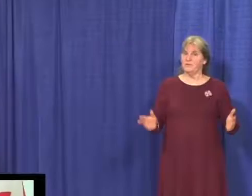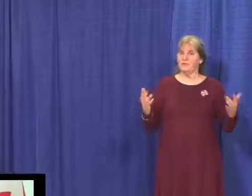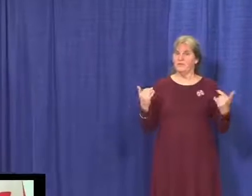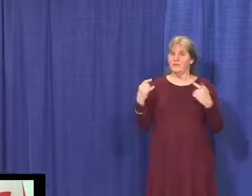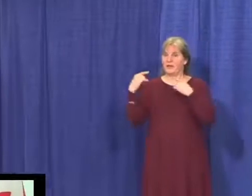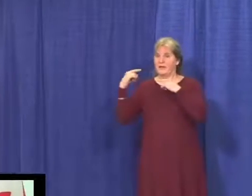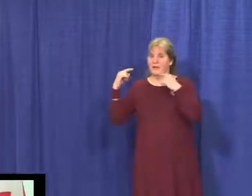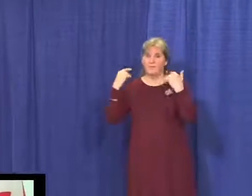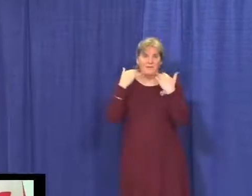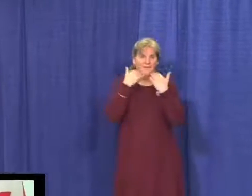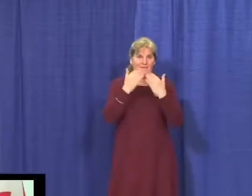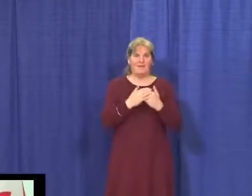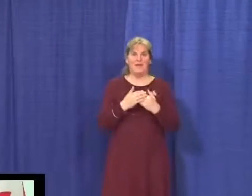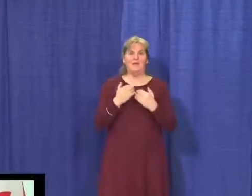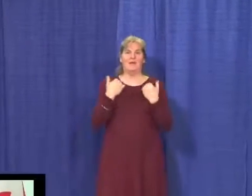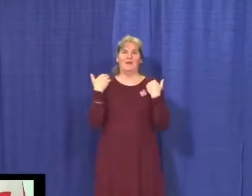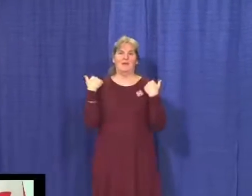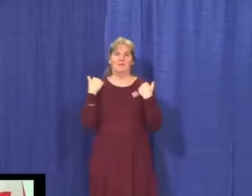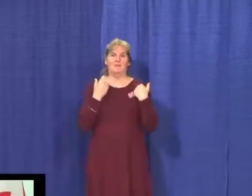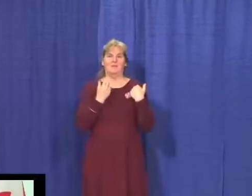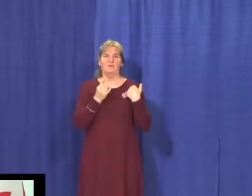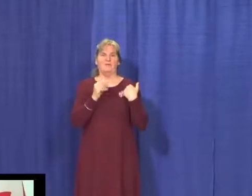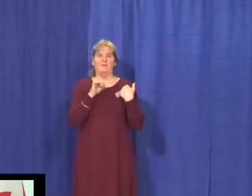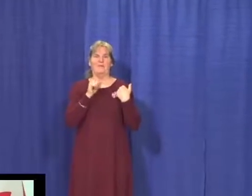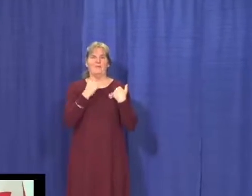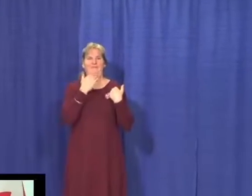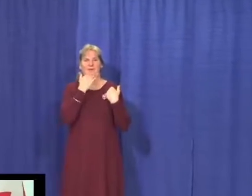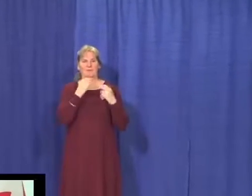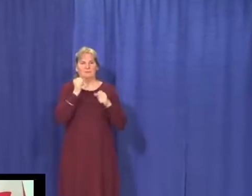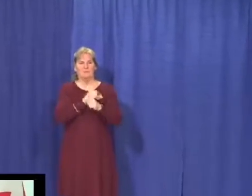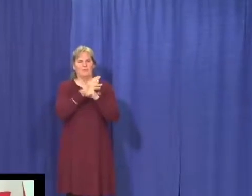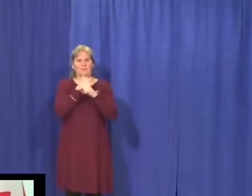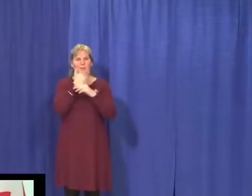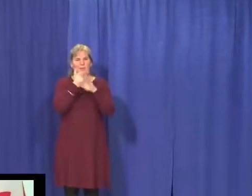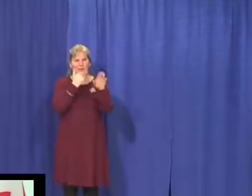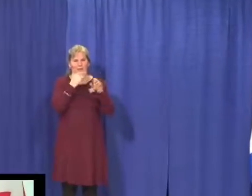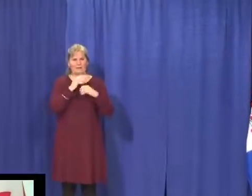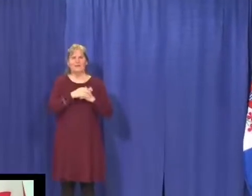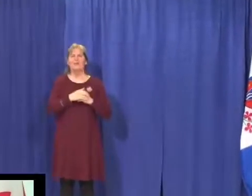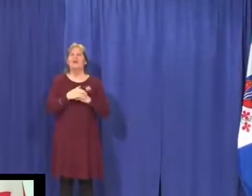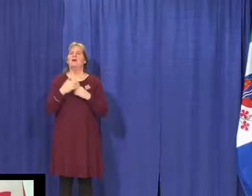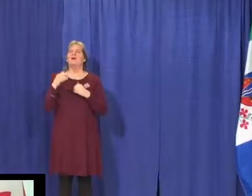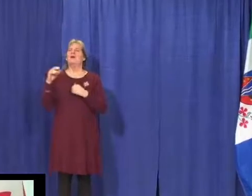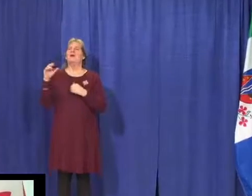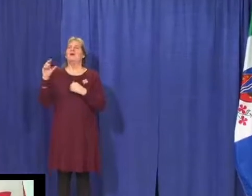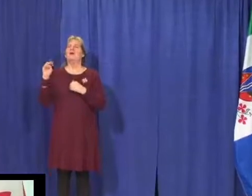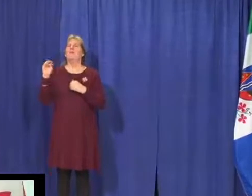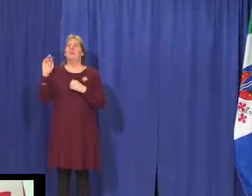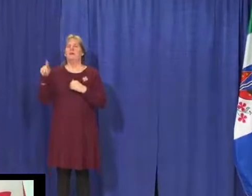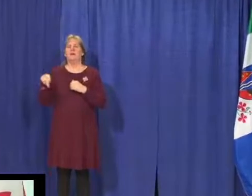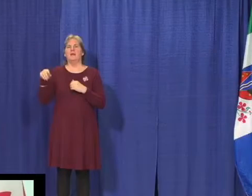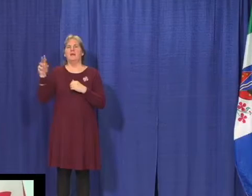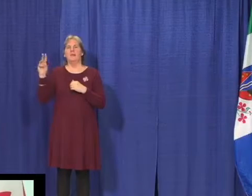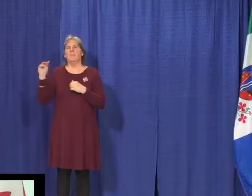That concludes our announcement for today. Thank you to Minister Hussen for joining us remotely by zoom, and thank you to MP -- MP Bagnell